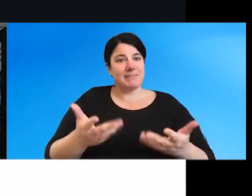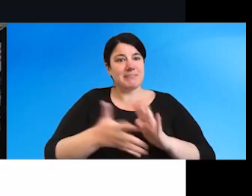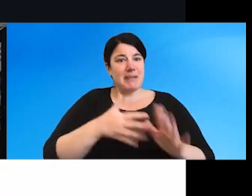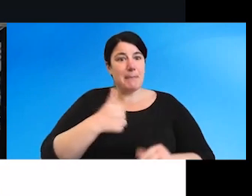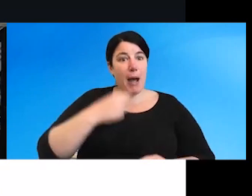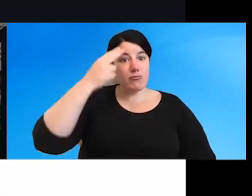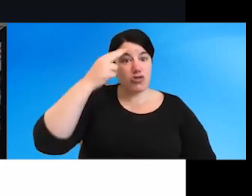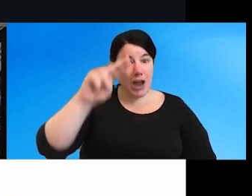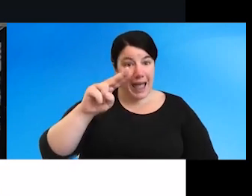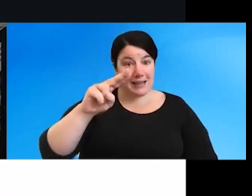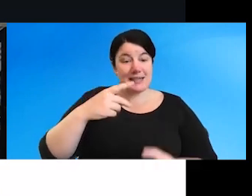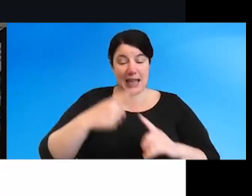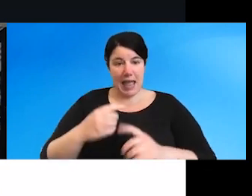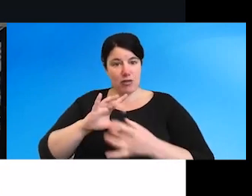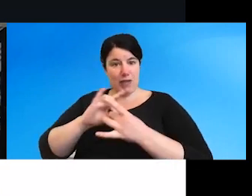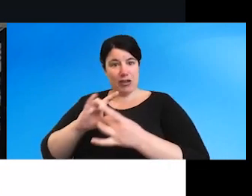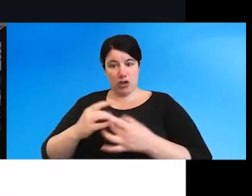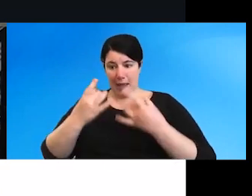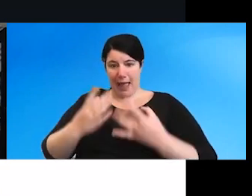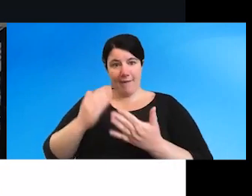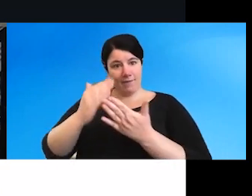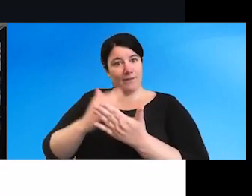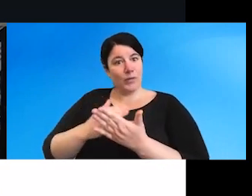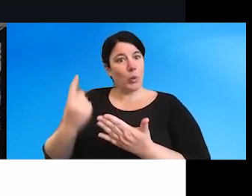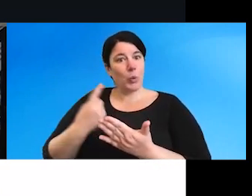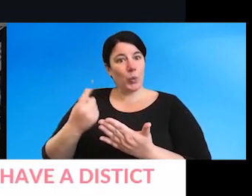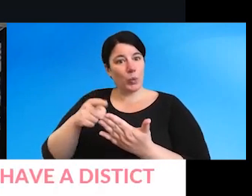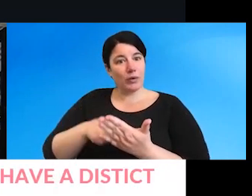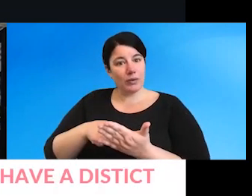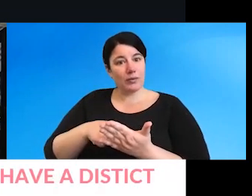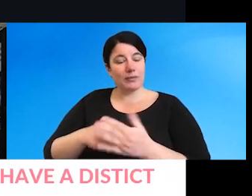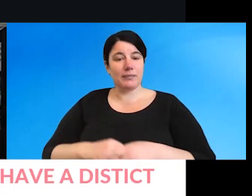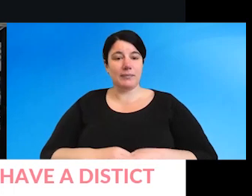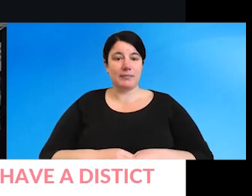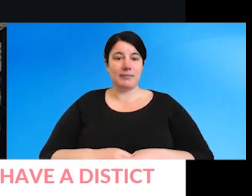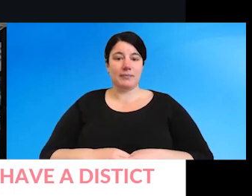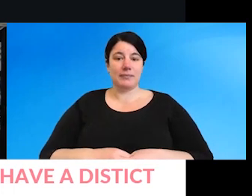the relationships that you have. Talking about branding can feel